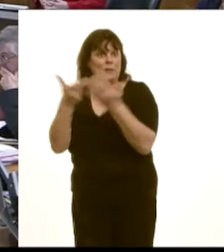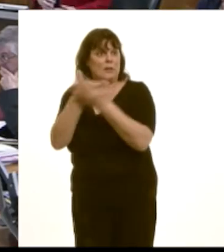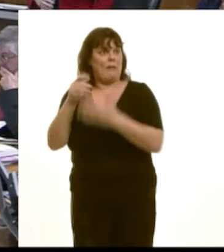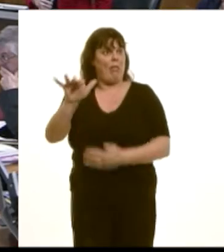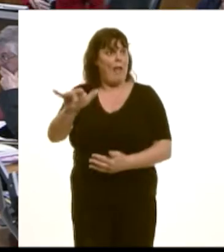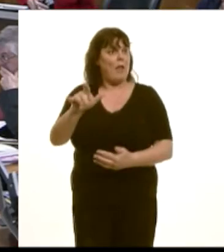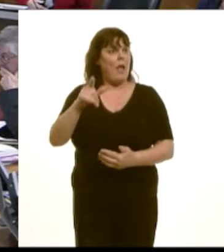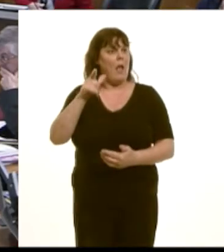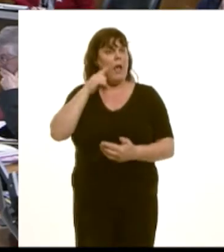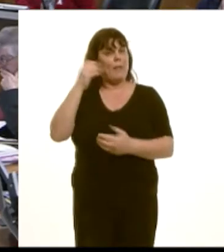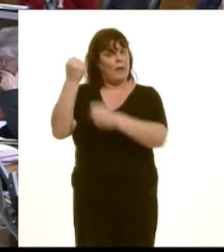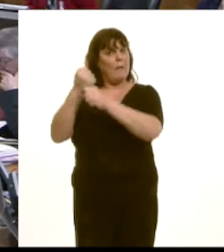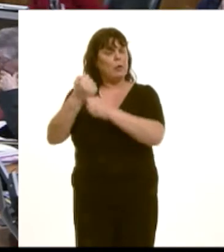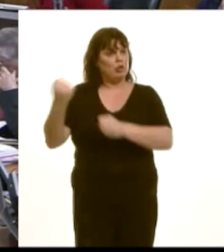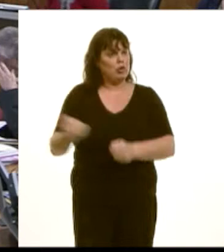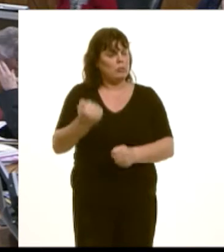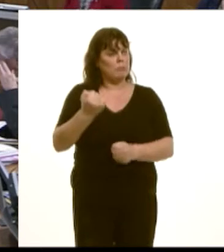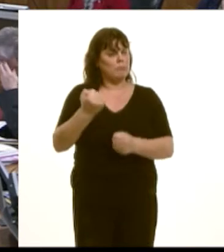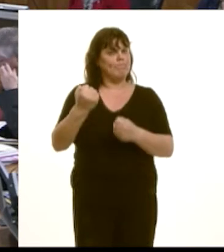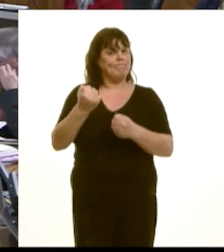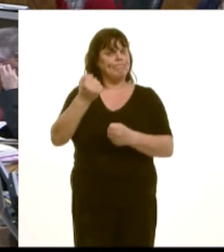this. Carwyn Jones: The Home Office, of all Government